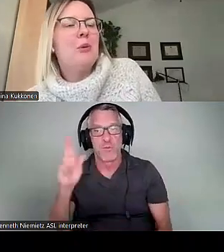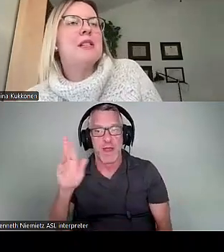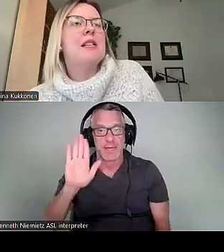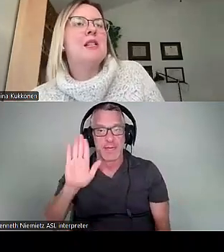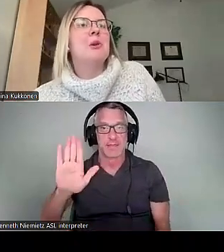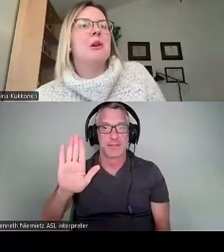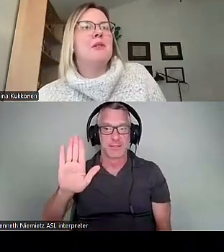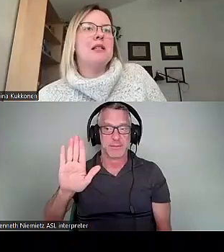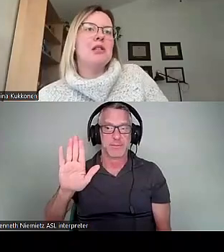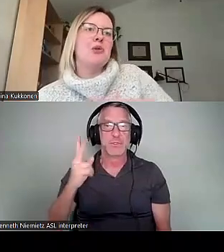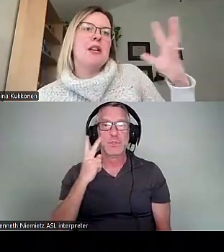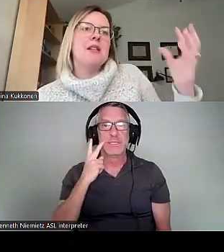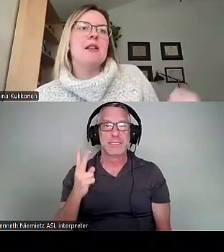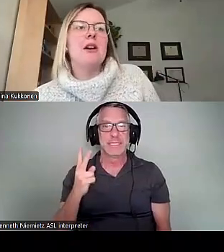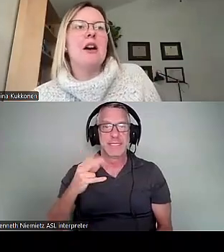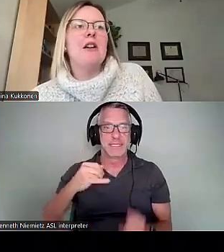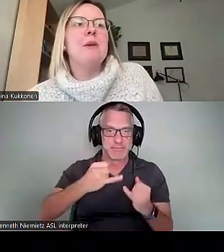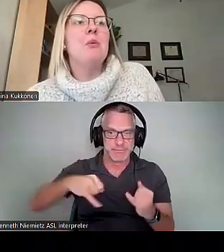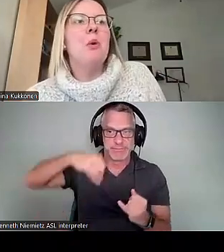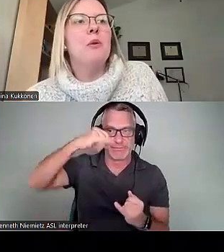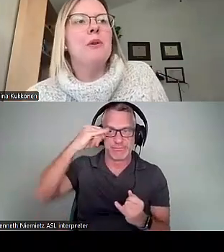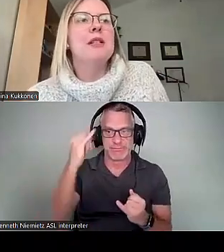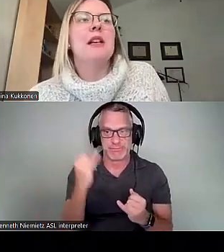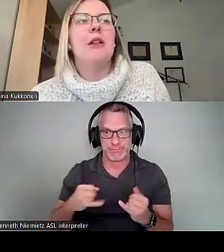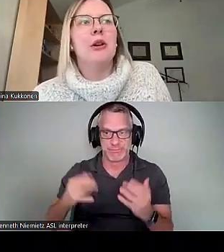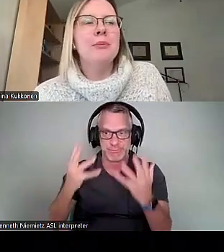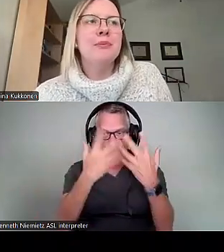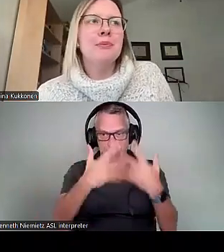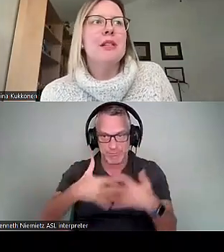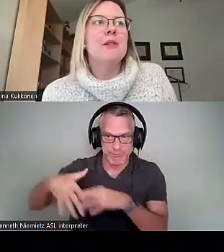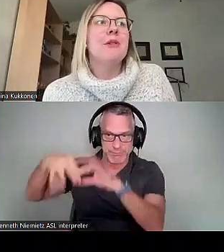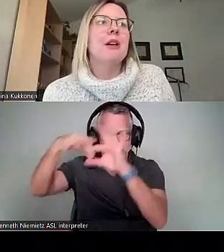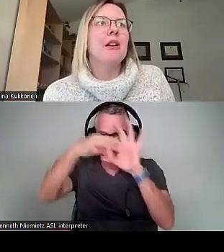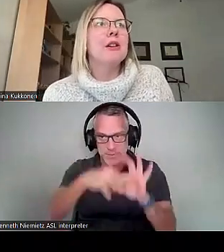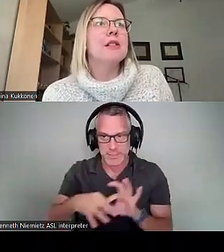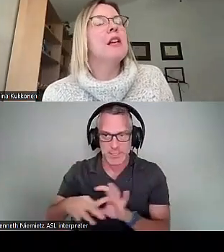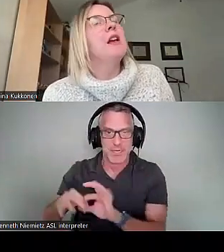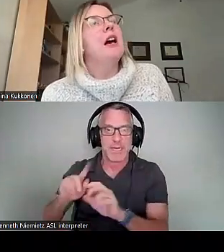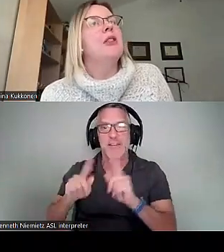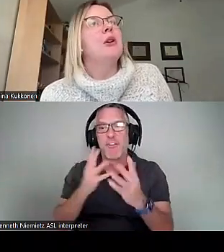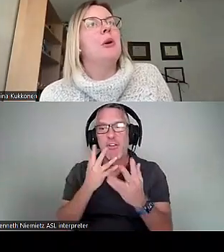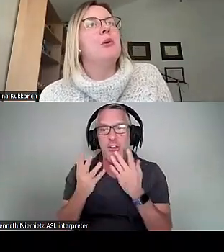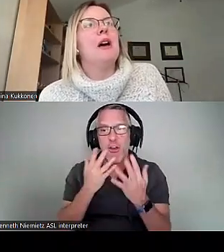we see sort of these strings that are being woven together in different colors. And the quote in